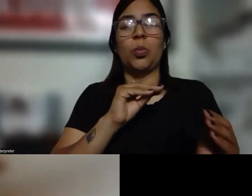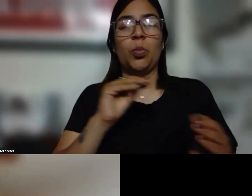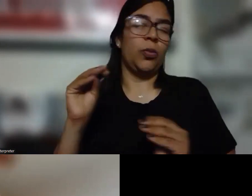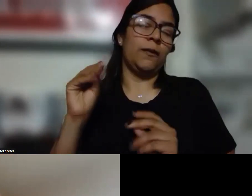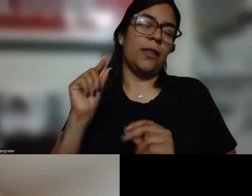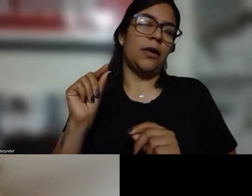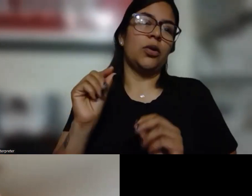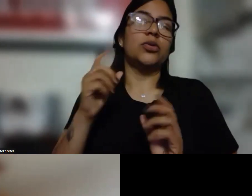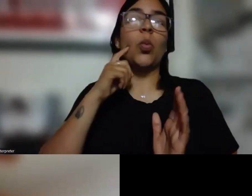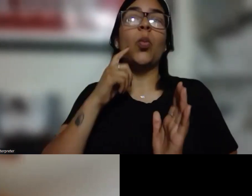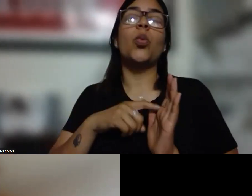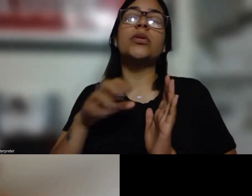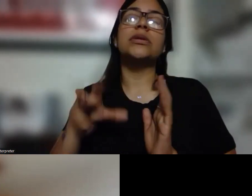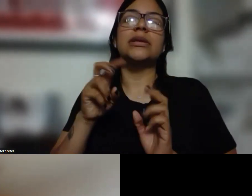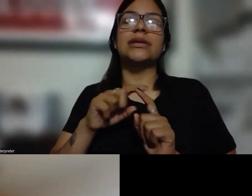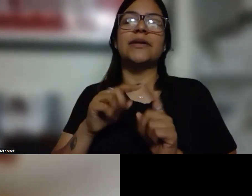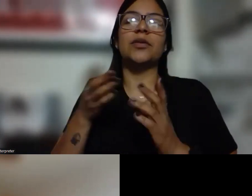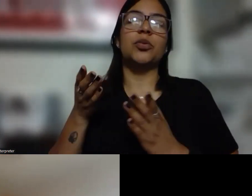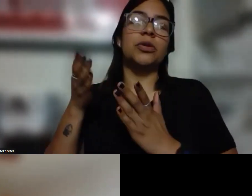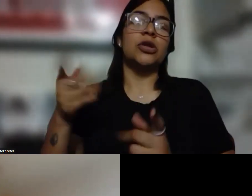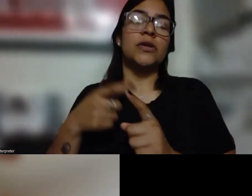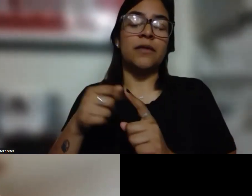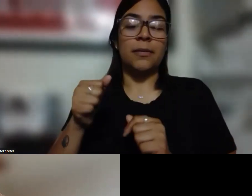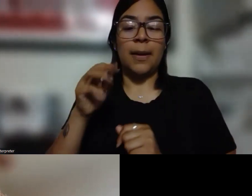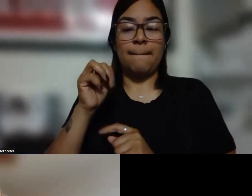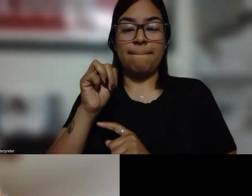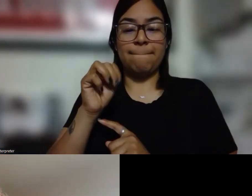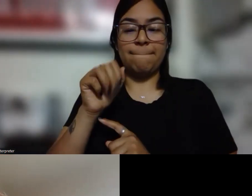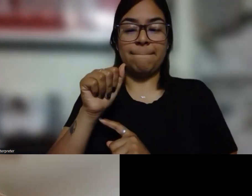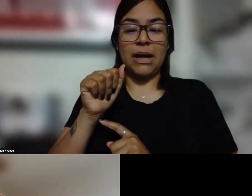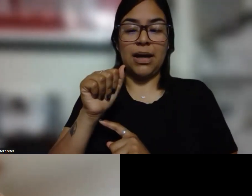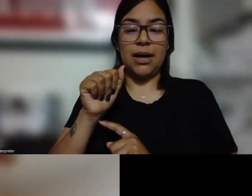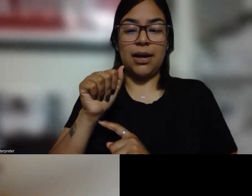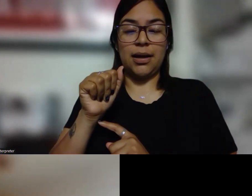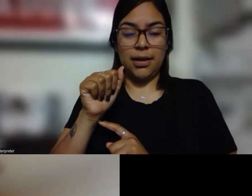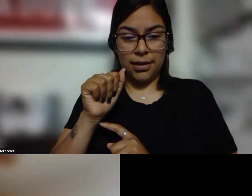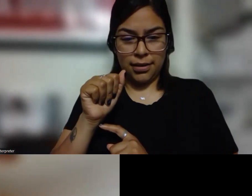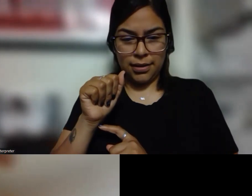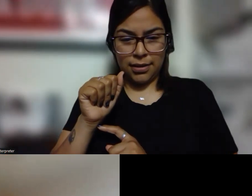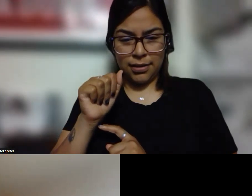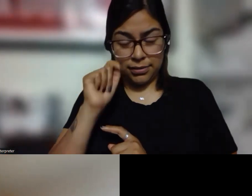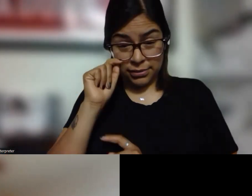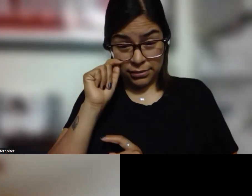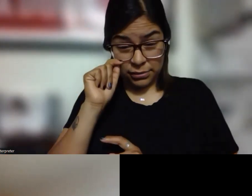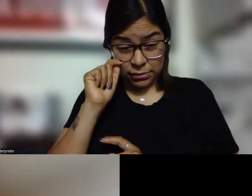from man the manap business plan um and that'll include you know how data is collected and how